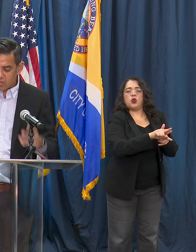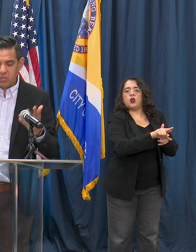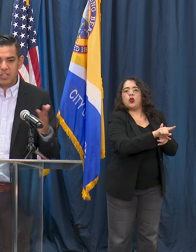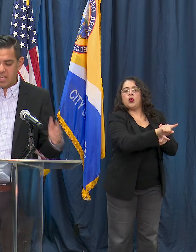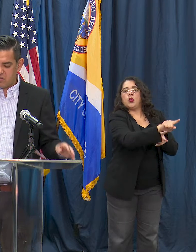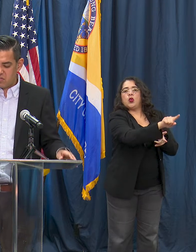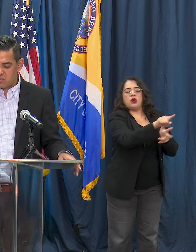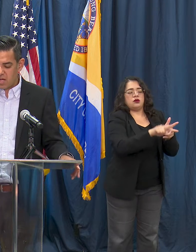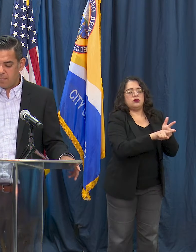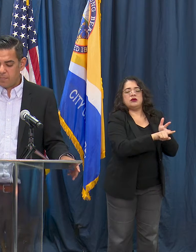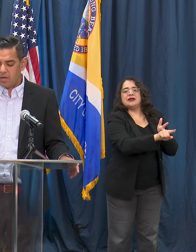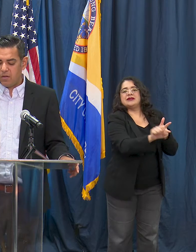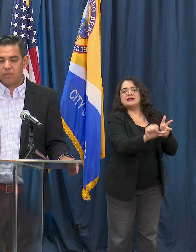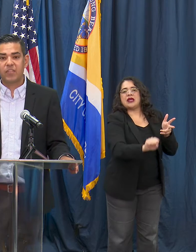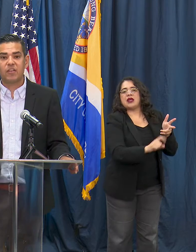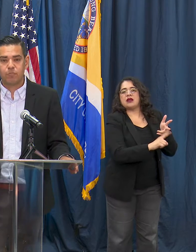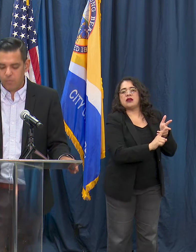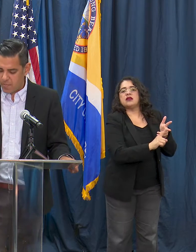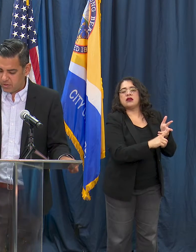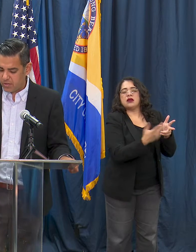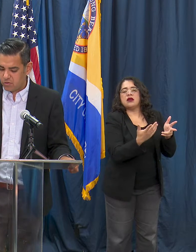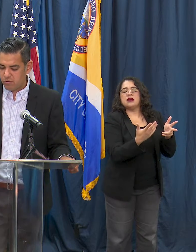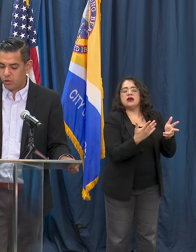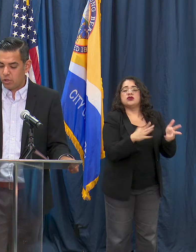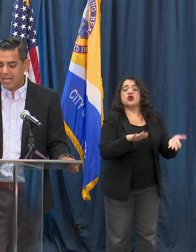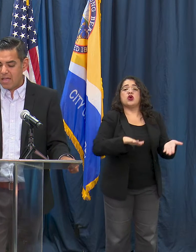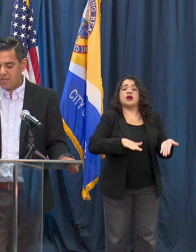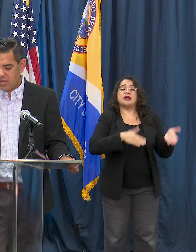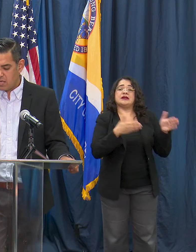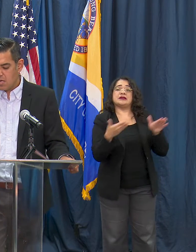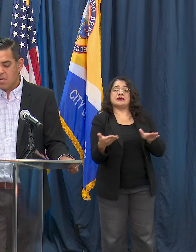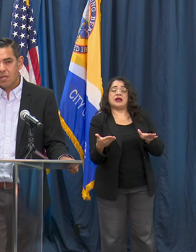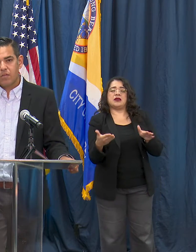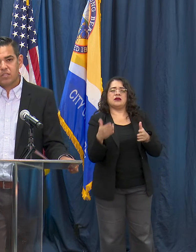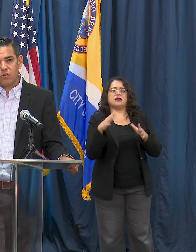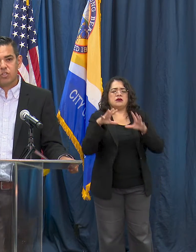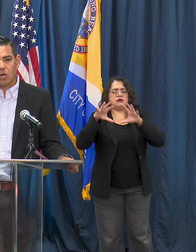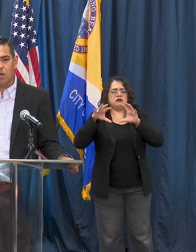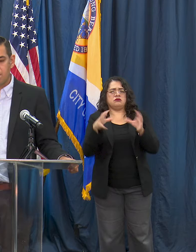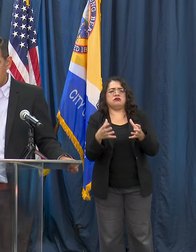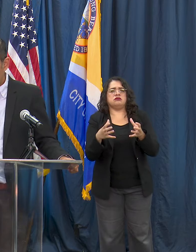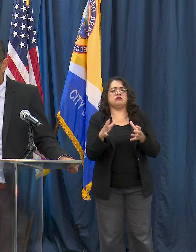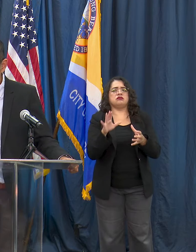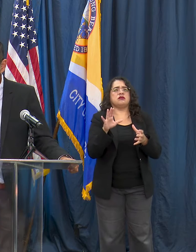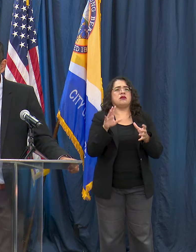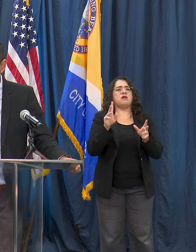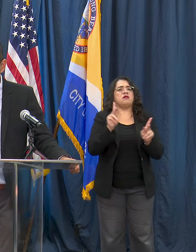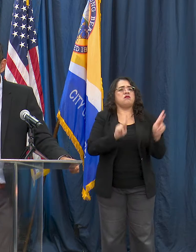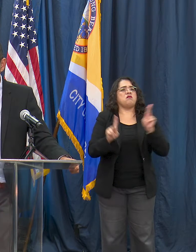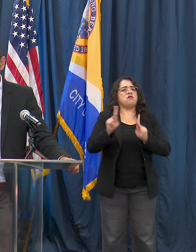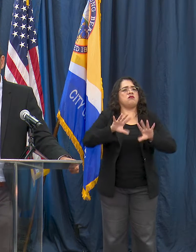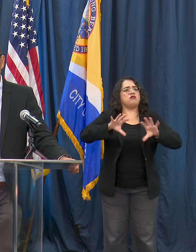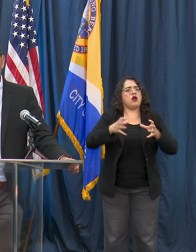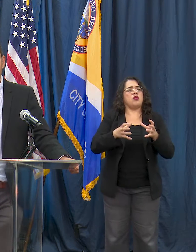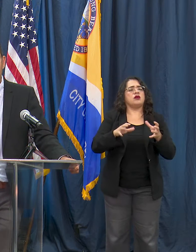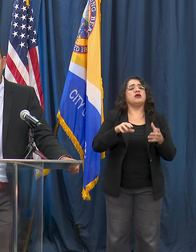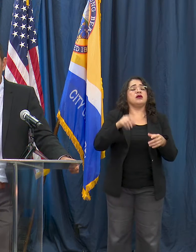also the cases of deaths per population. So if you look at this other chart, which is deaths per 100,000 in